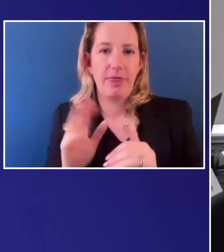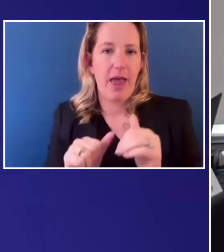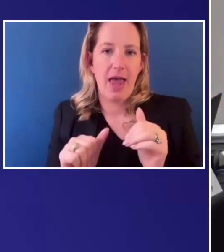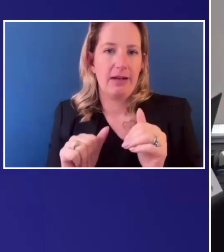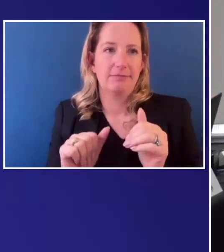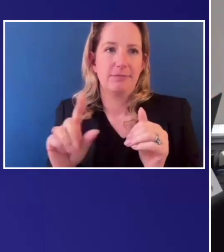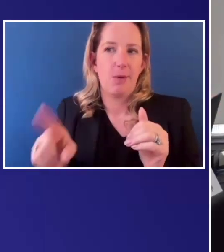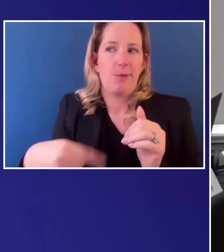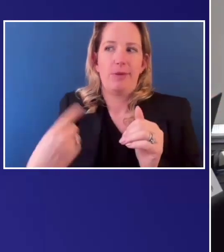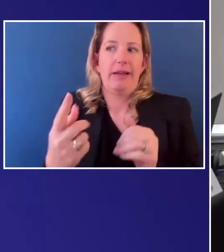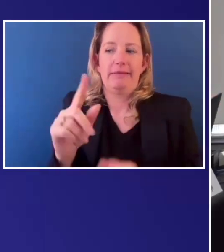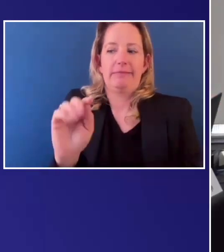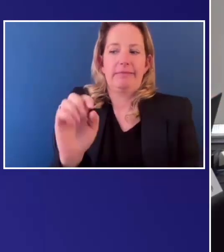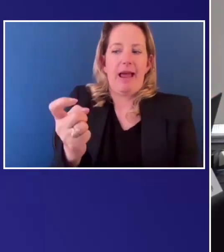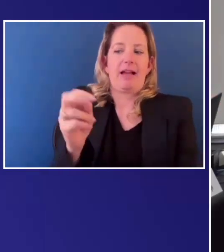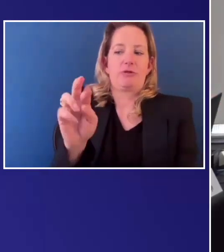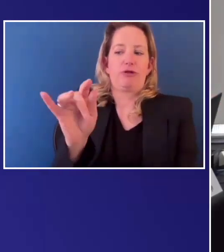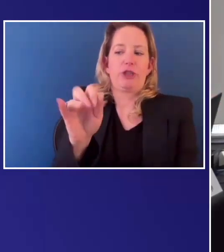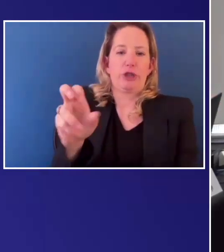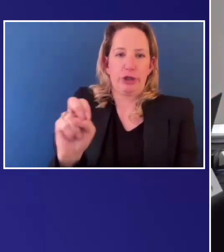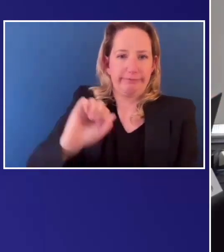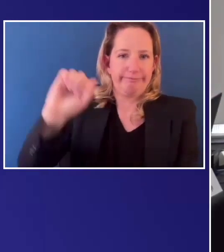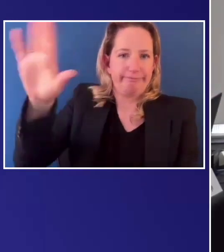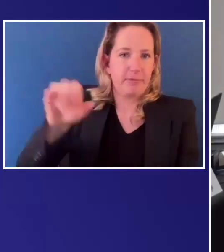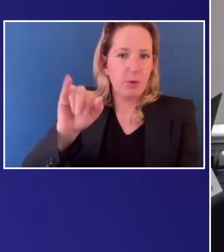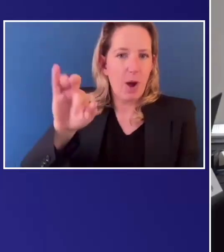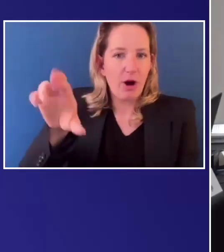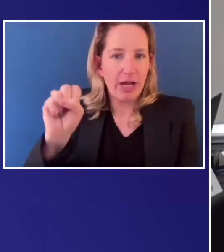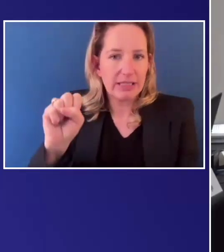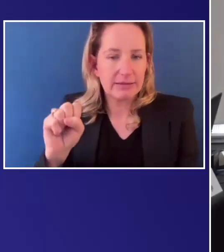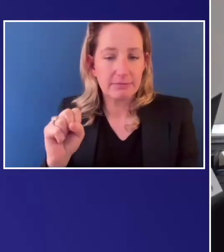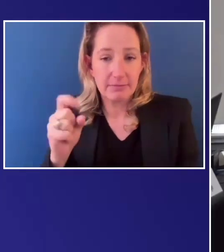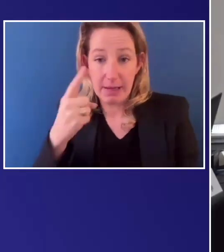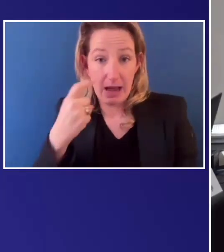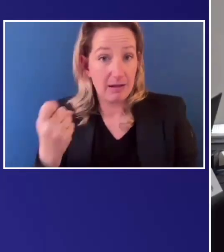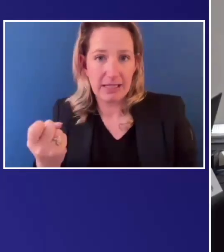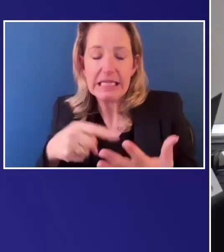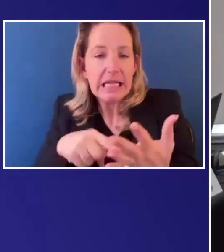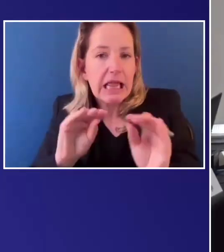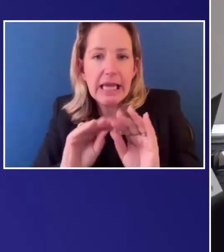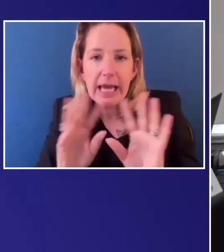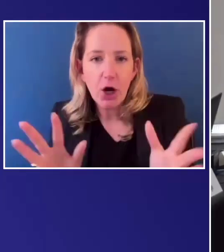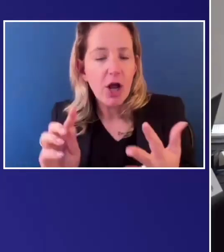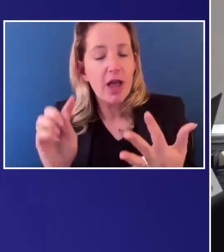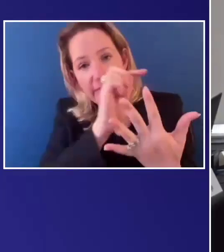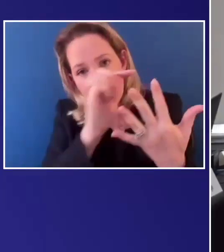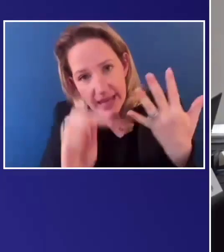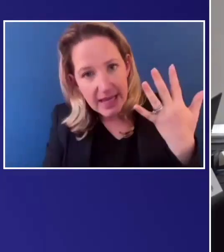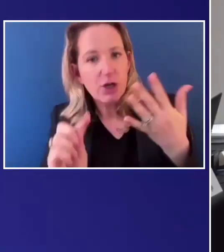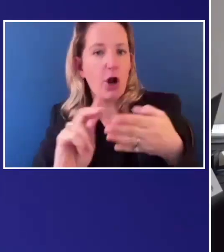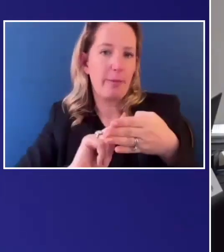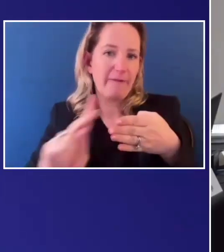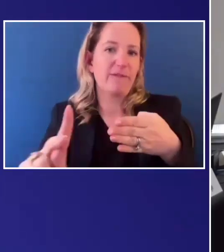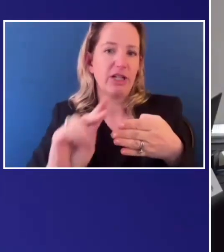the IRS, because it is just very clear that these are the professions that are having trouble, I think are the ones where people